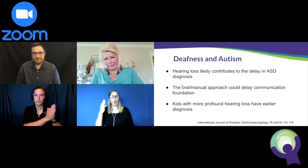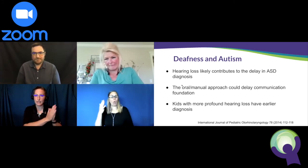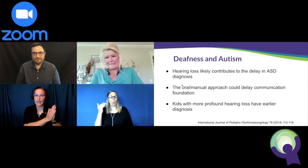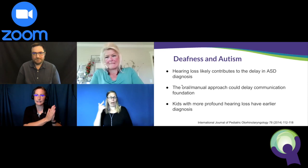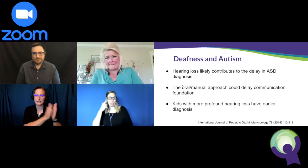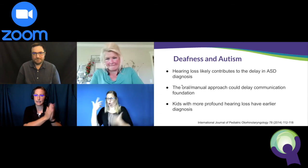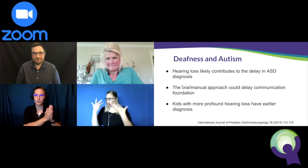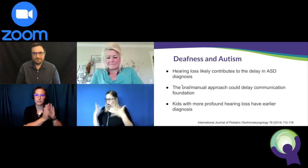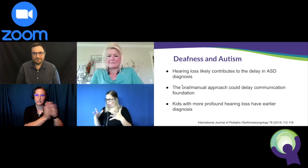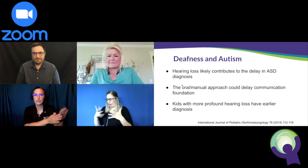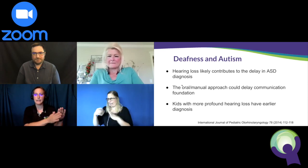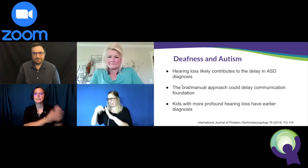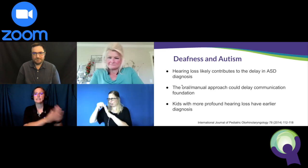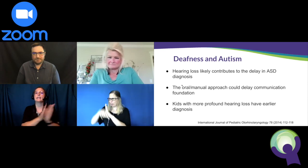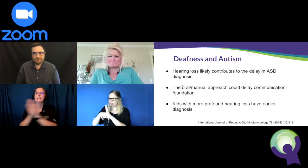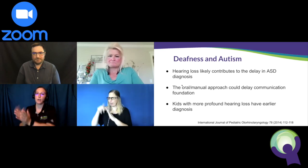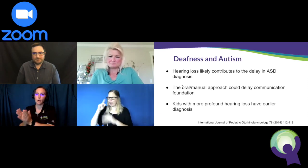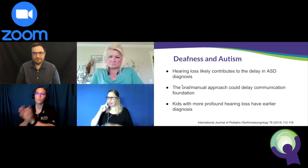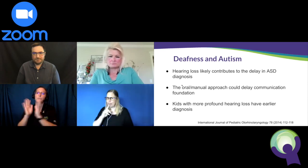that diagnosis aside and say oh, there's